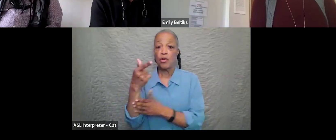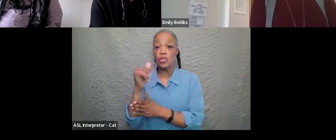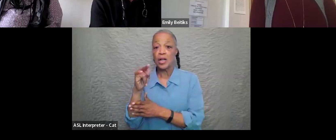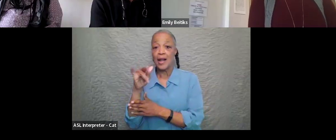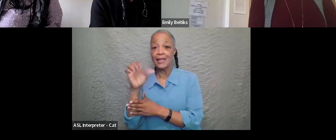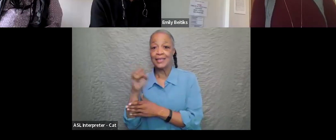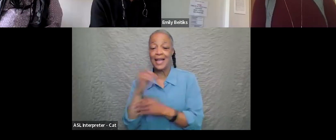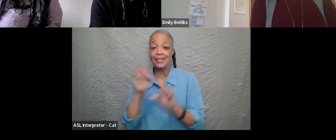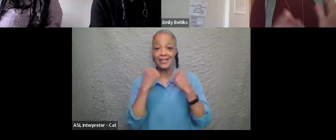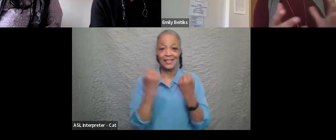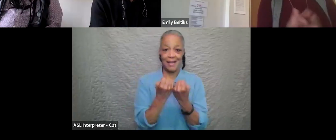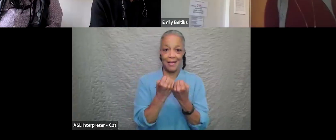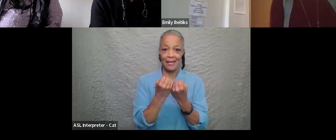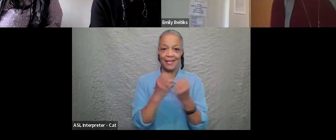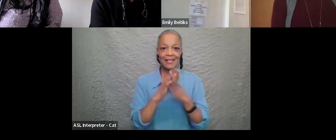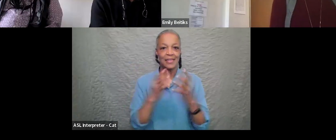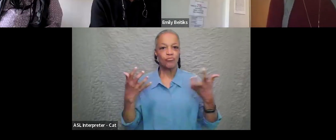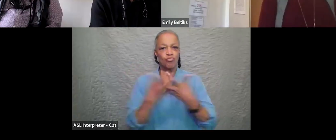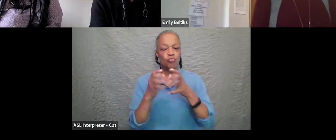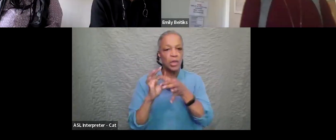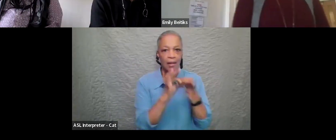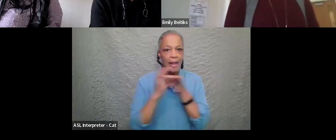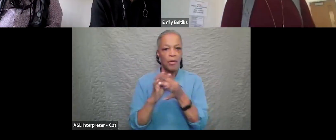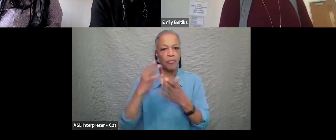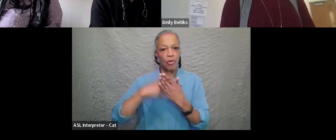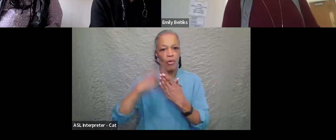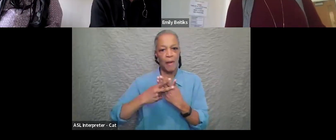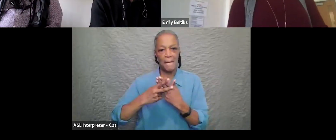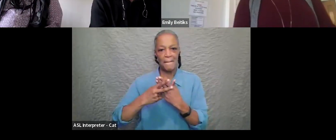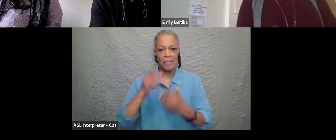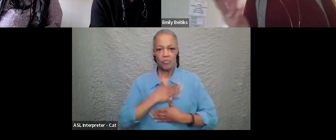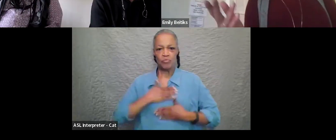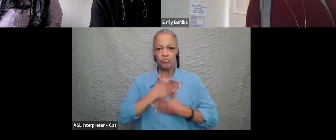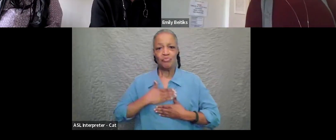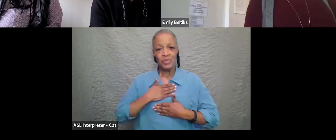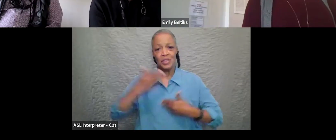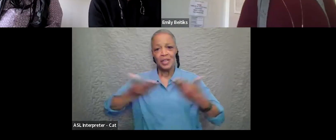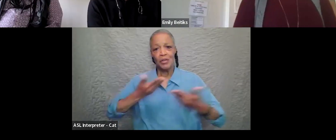So this is a really collaborative program. It is a pleasure to get to introduce you to our speakers.